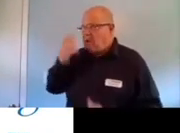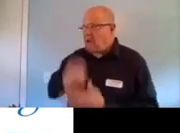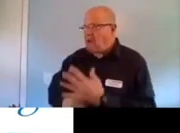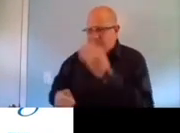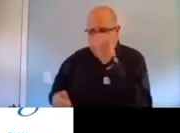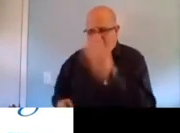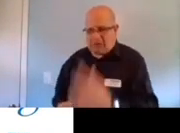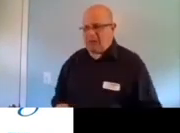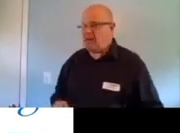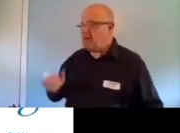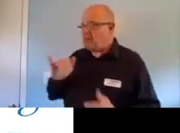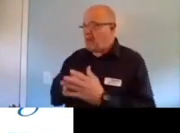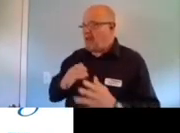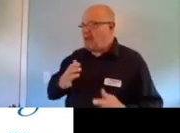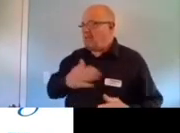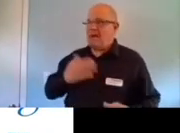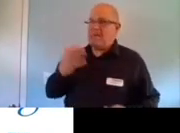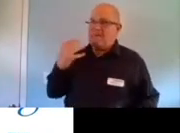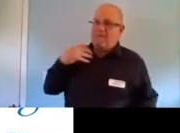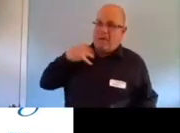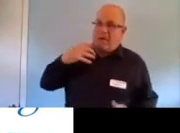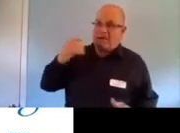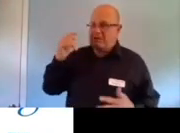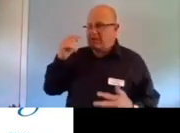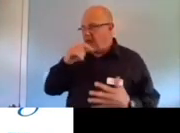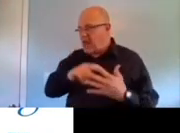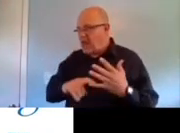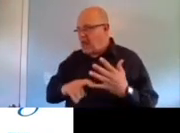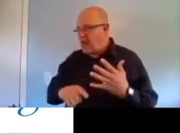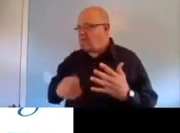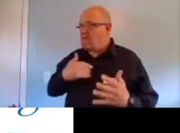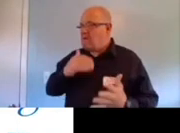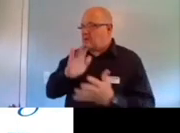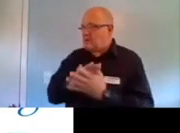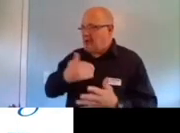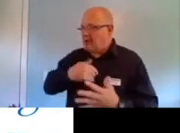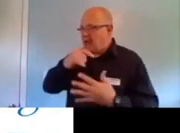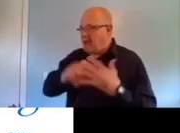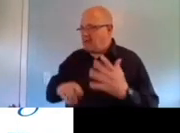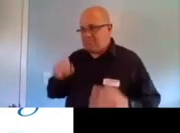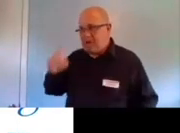there's is what my last employer did or this is what I had in school and you have to do